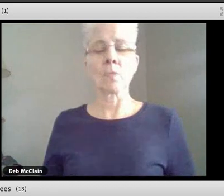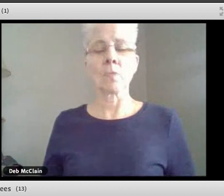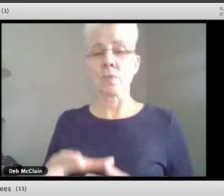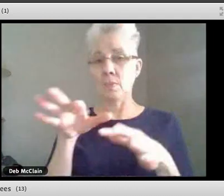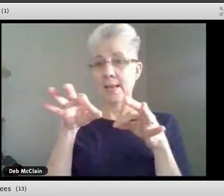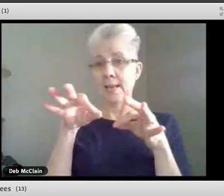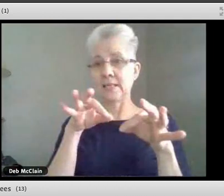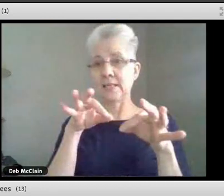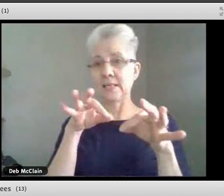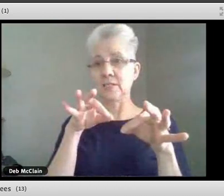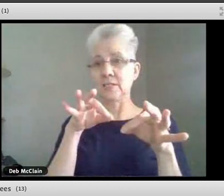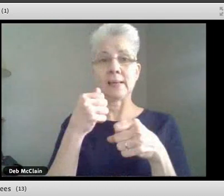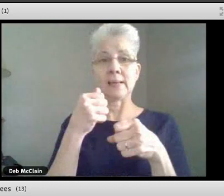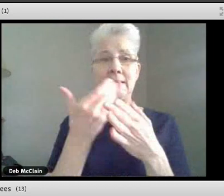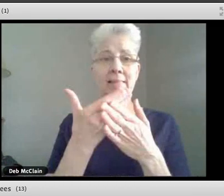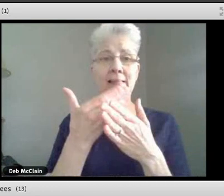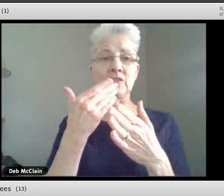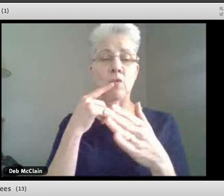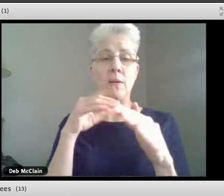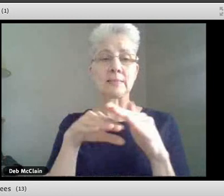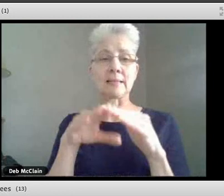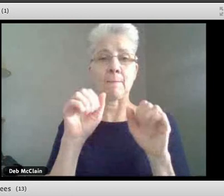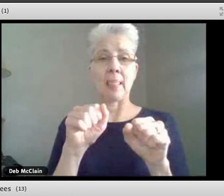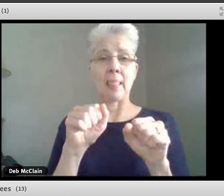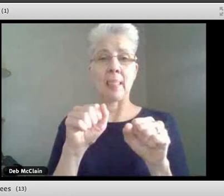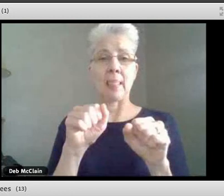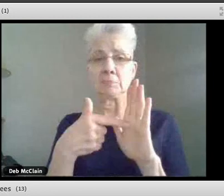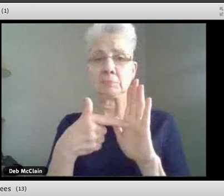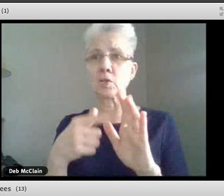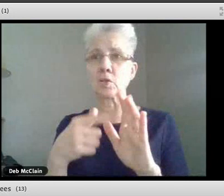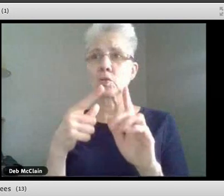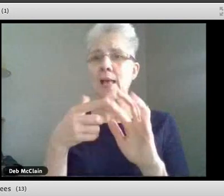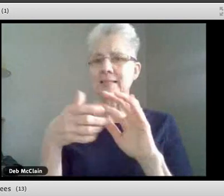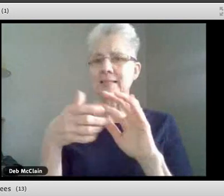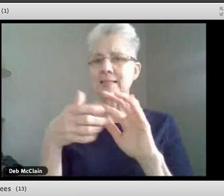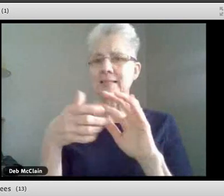as a team of librarians and administrators and faculty.